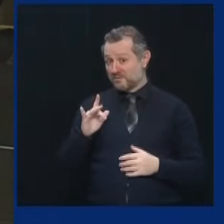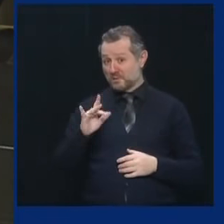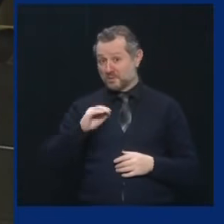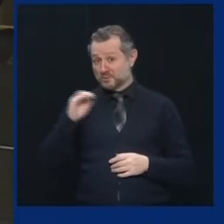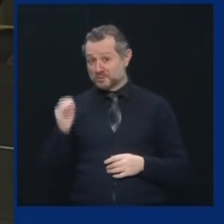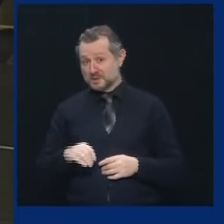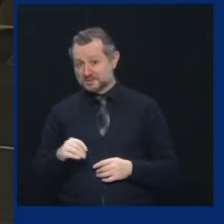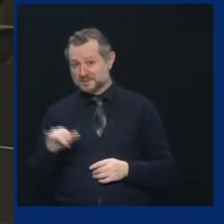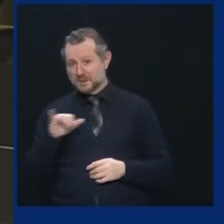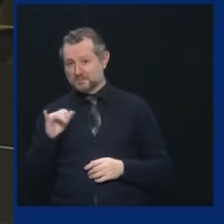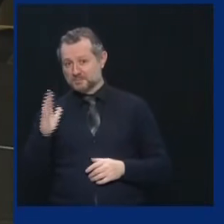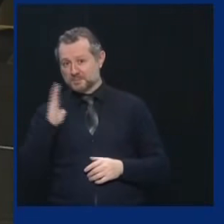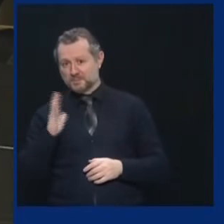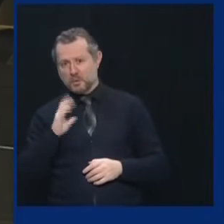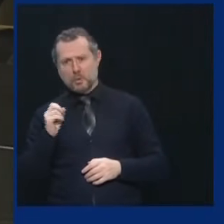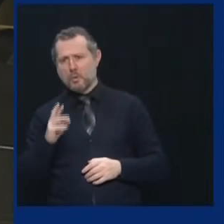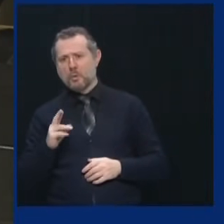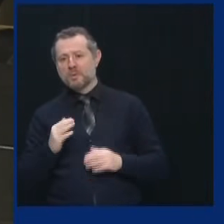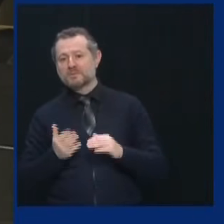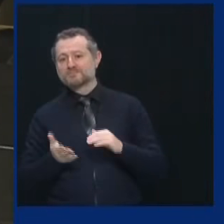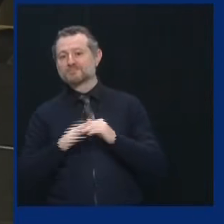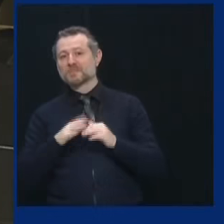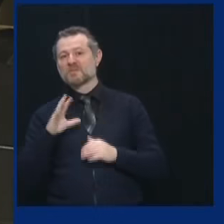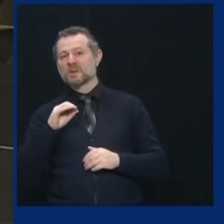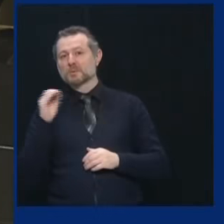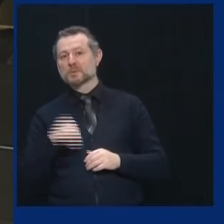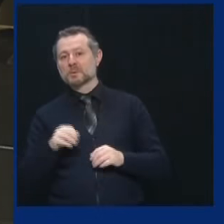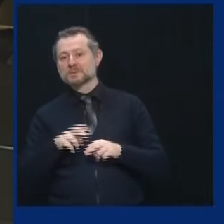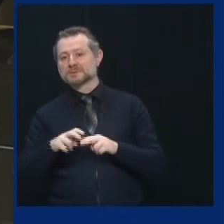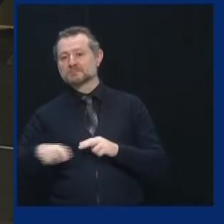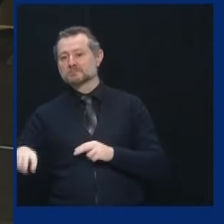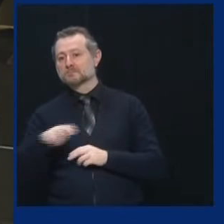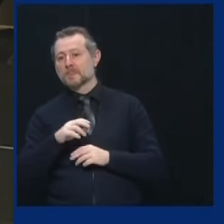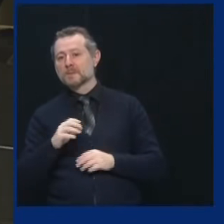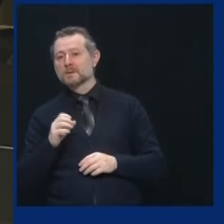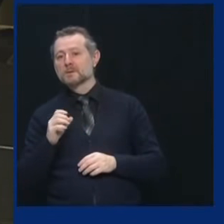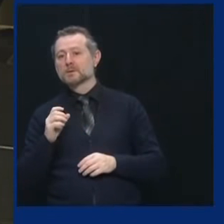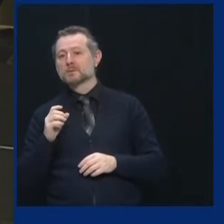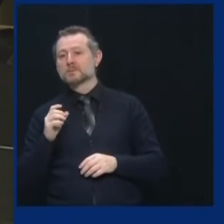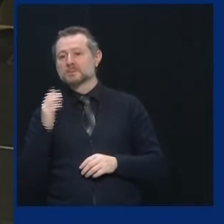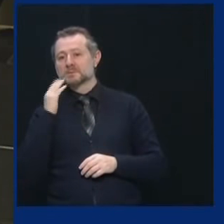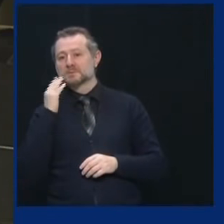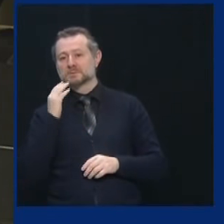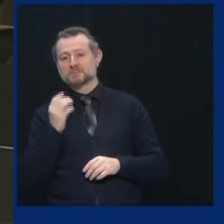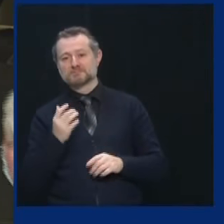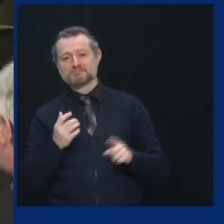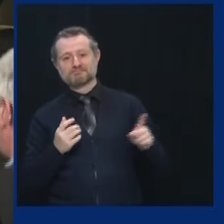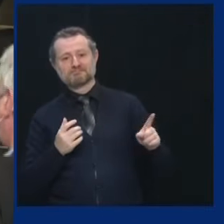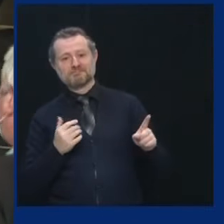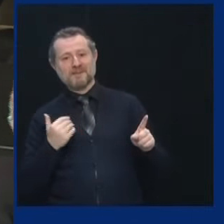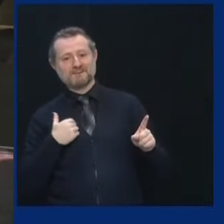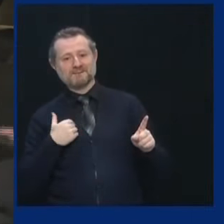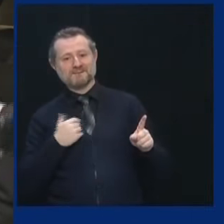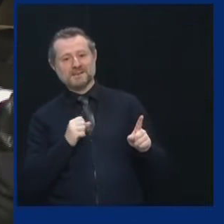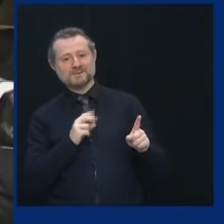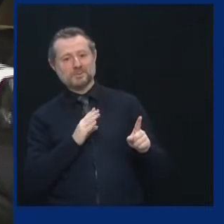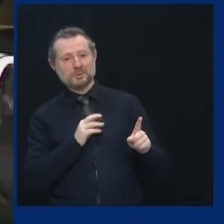PERCENTAGE OF HEALTH CARE WORKERS BY FACILITY.